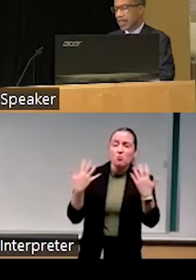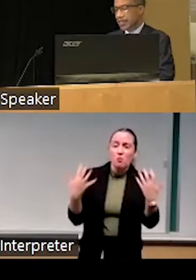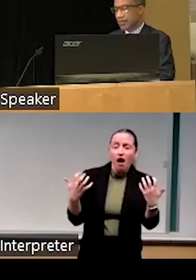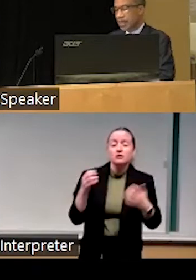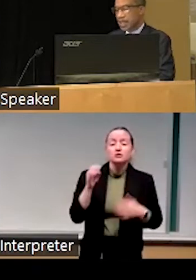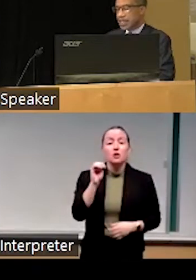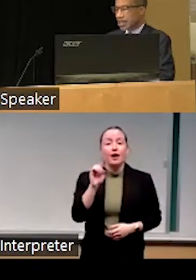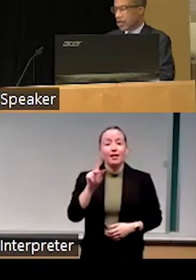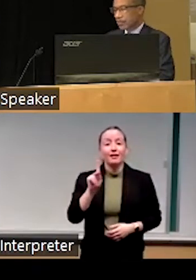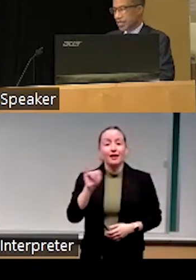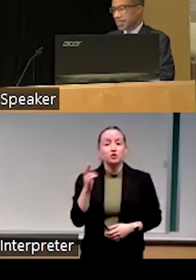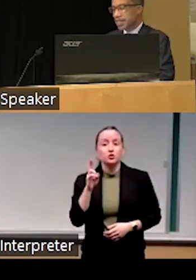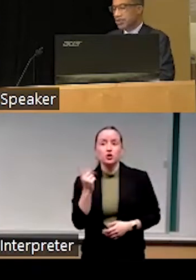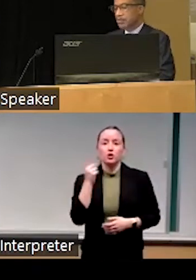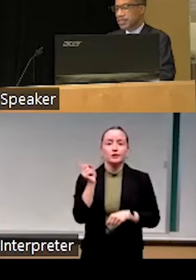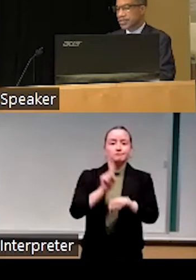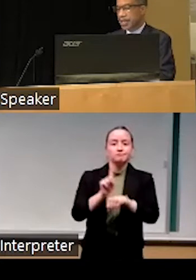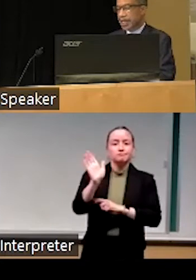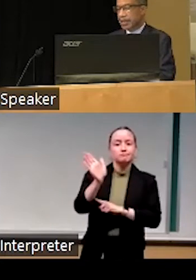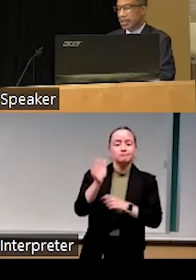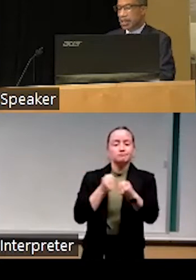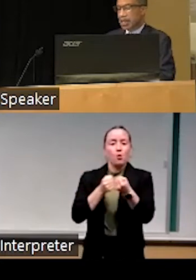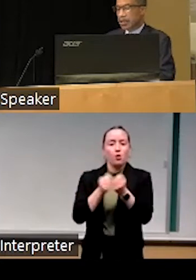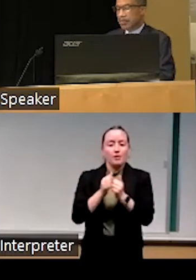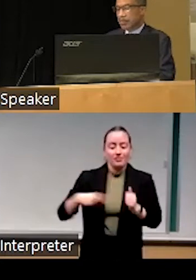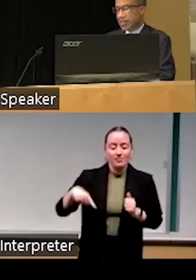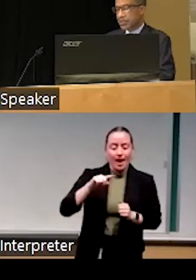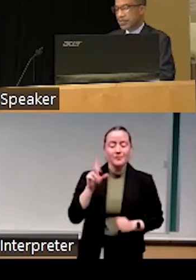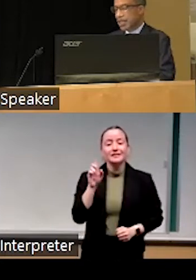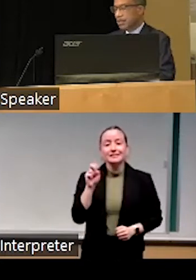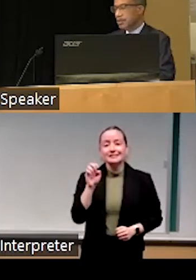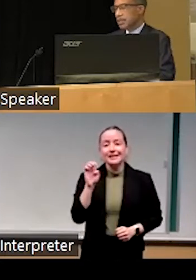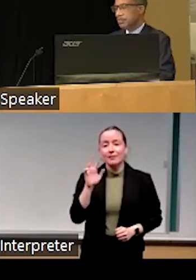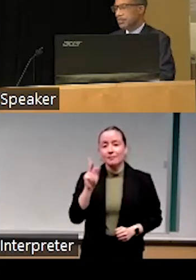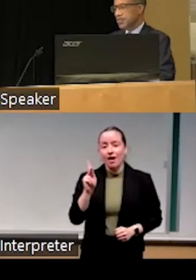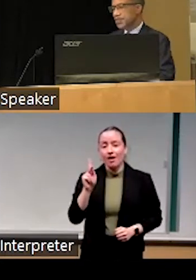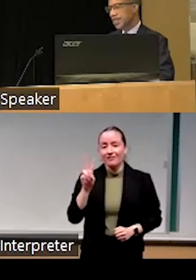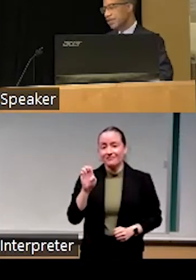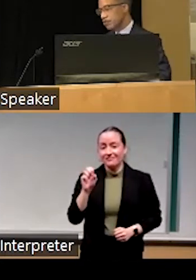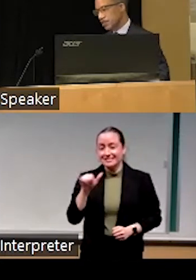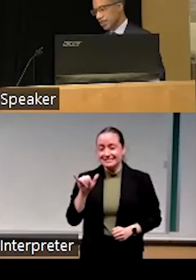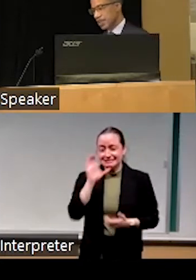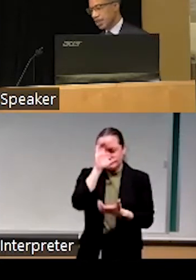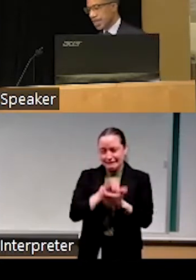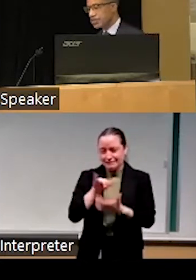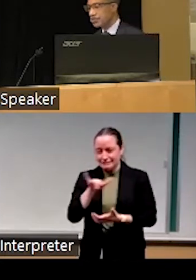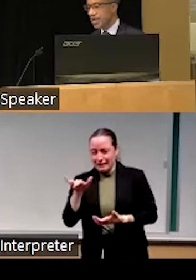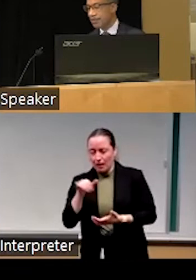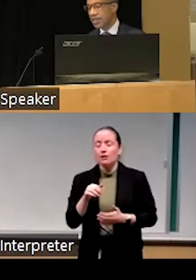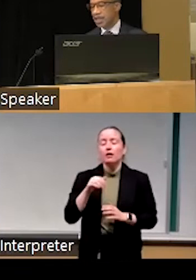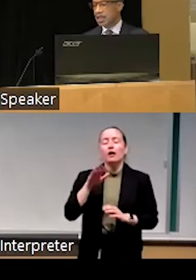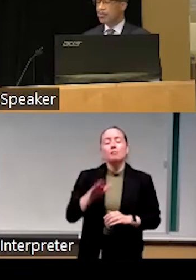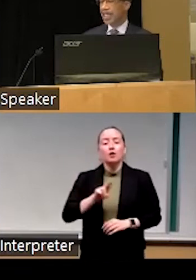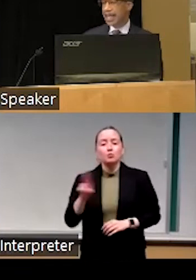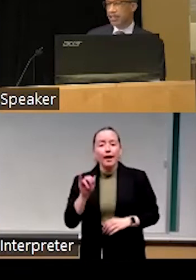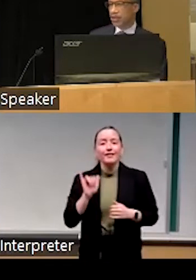Rally them Denmark vesi who is a pictured there who was a slave who was alleged to have planned